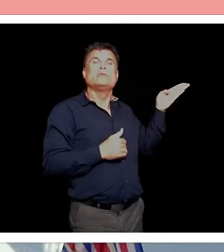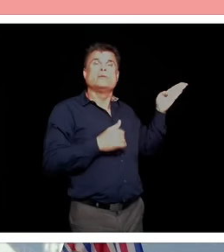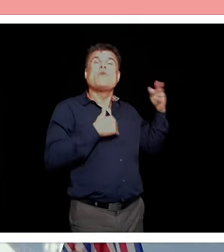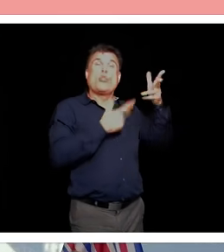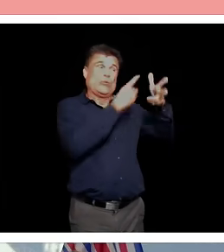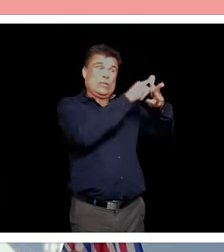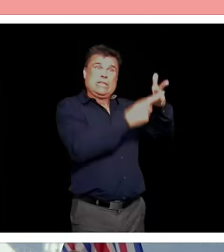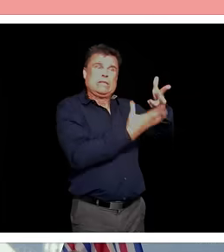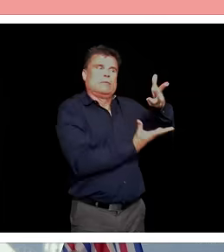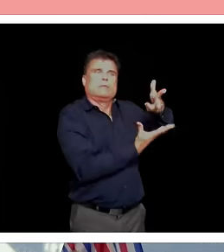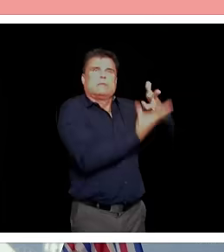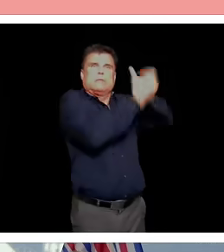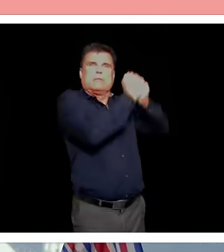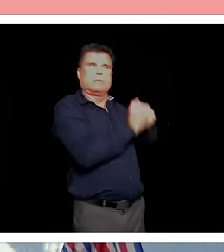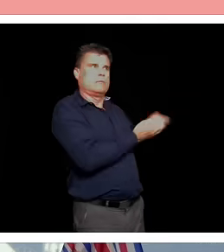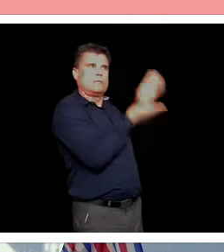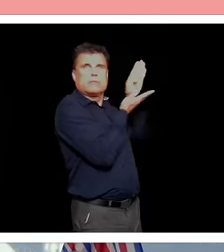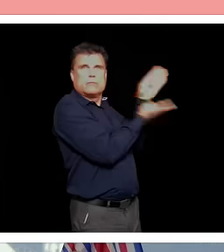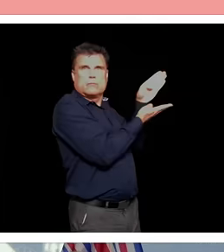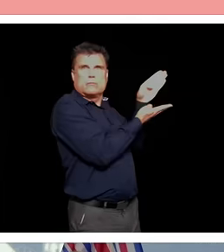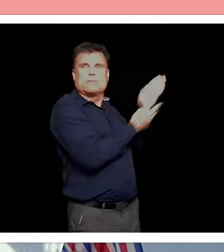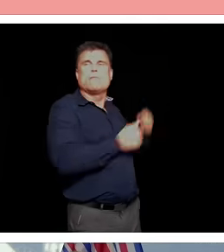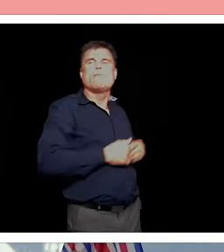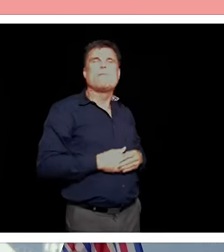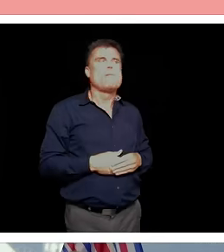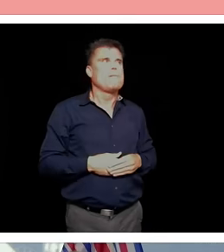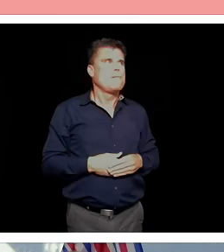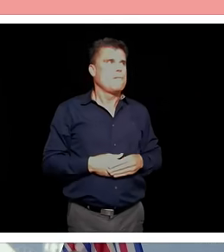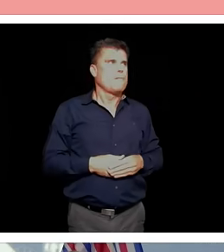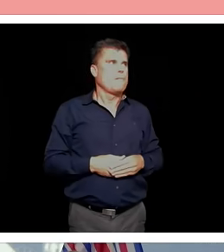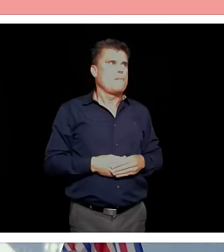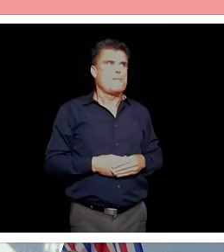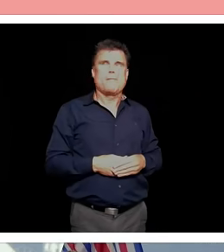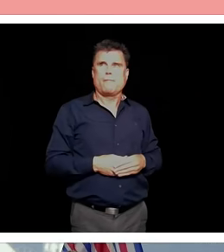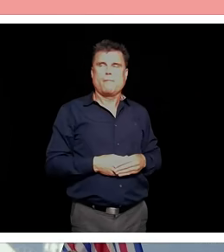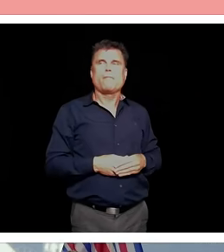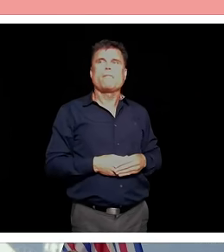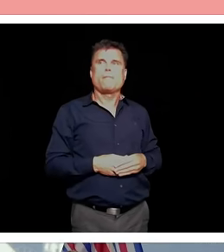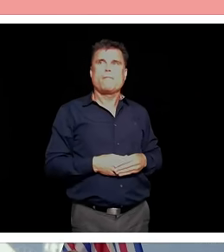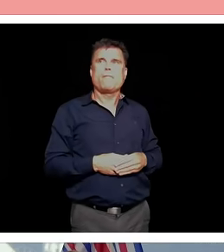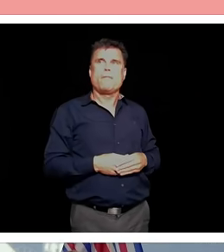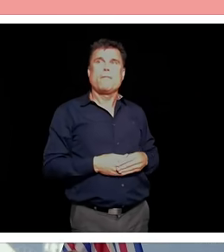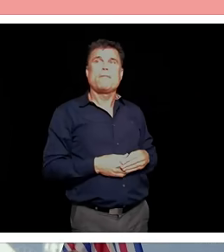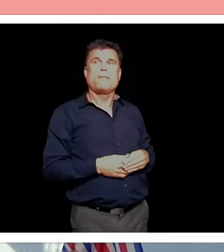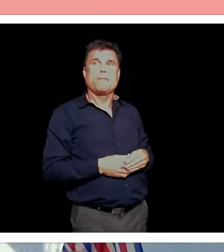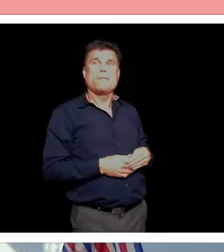is the median age has gone down. Where previously the age of our cases was in the